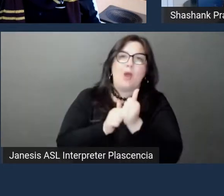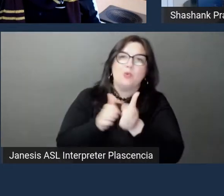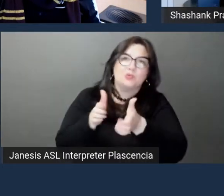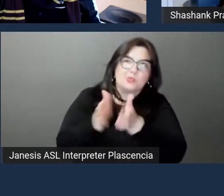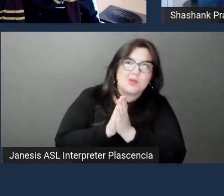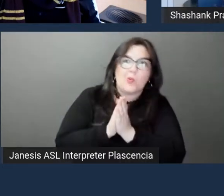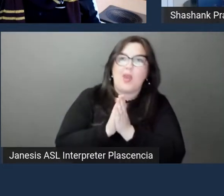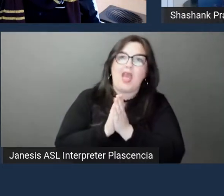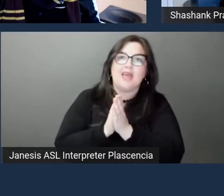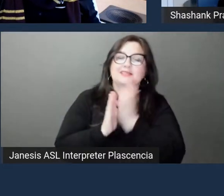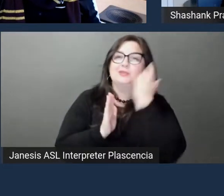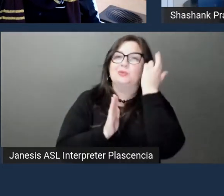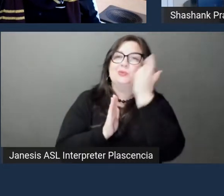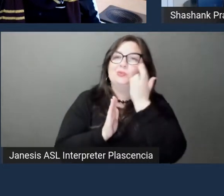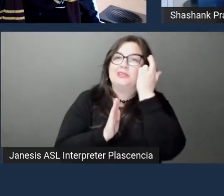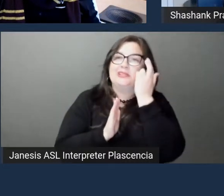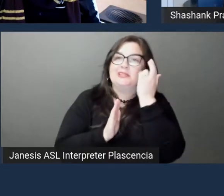reason they wanted this custom capability?